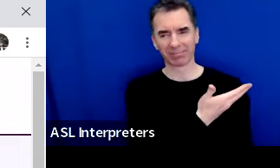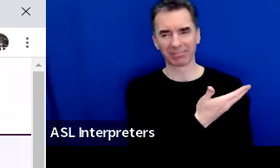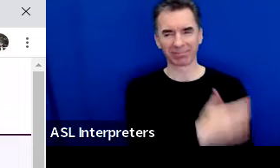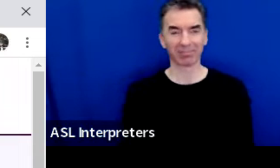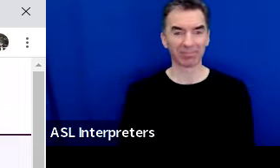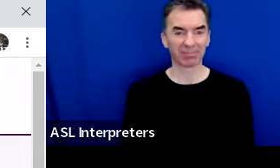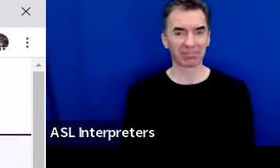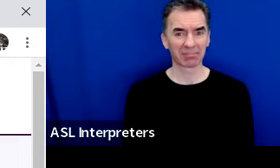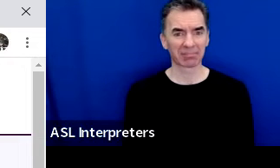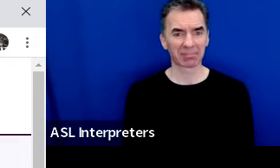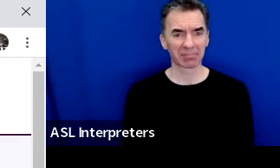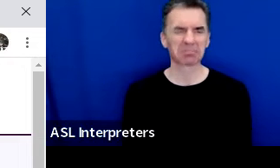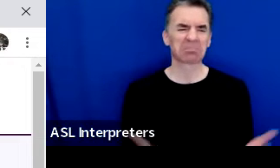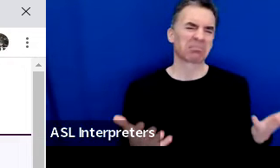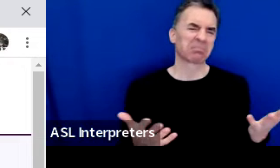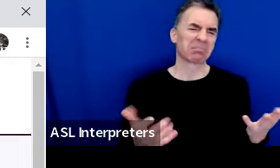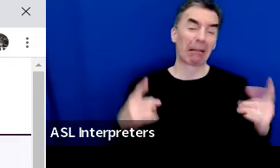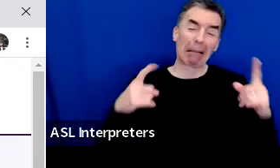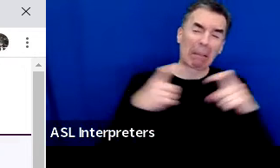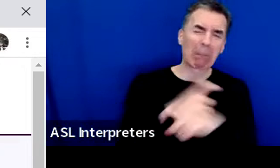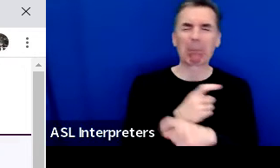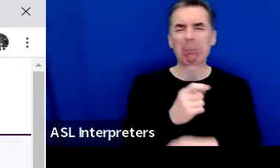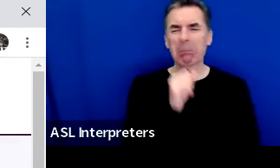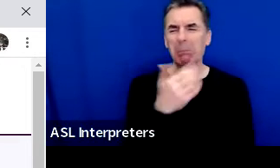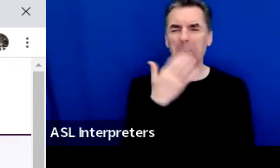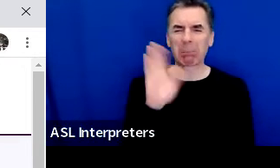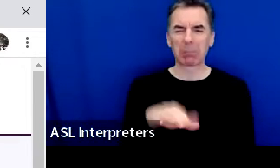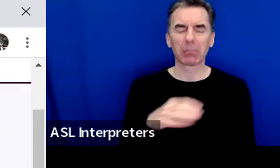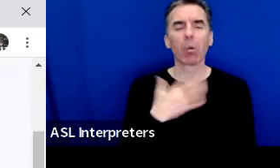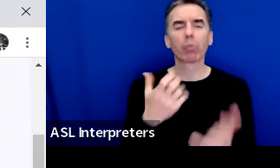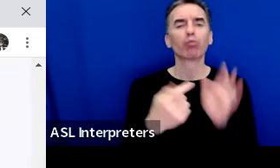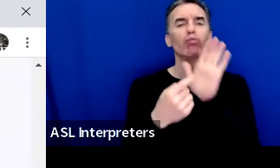It's pretty simple. But I figured I'd show you a few things, some of the things that you can do.